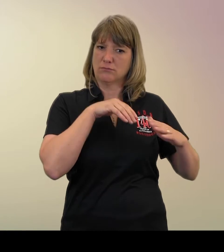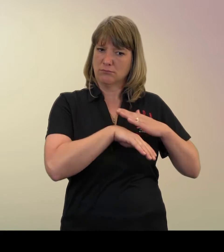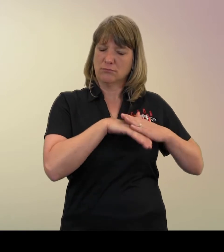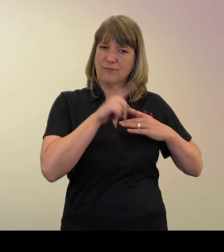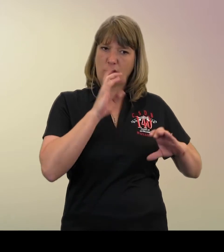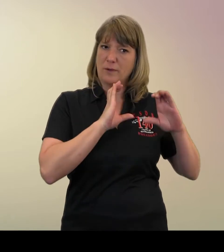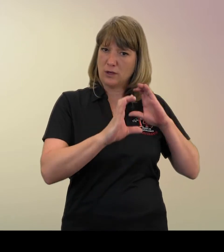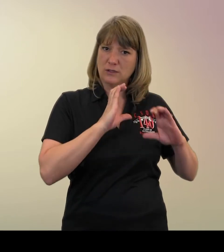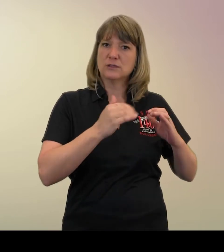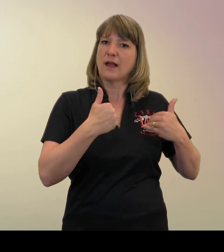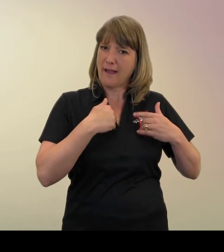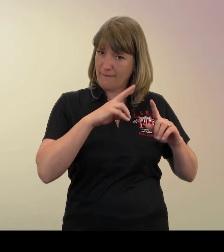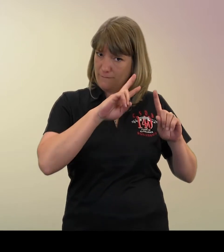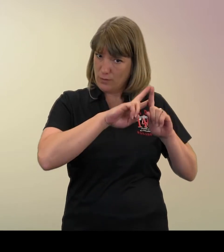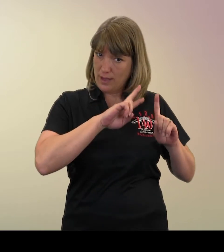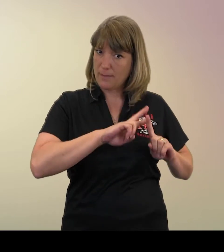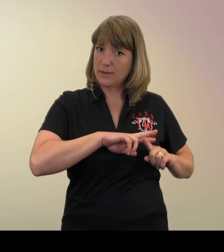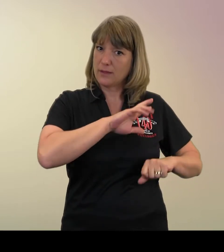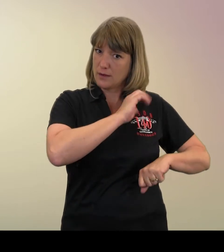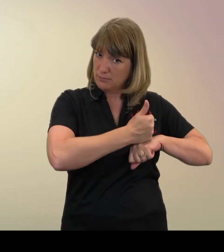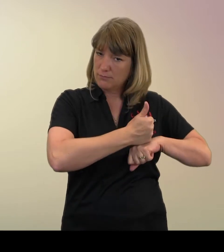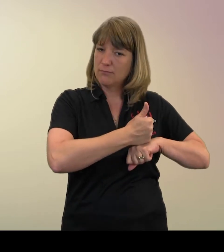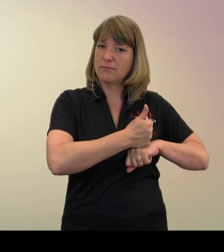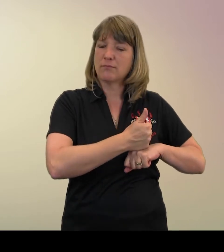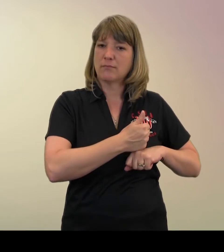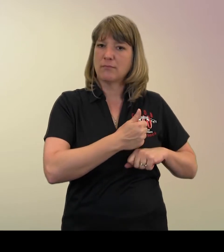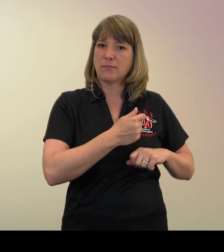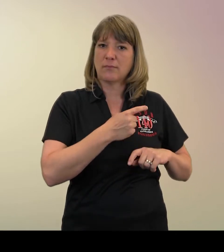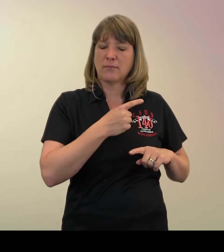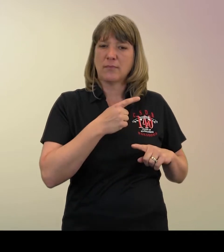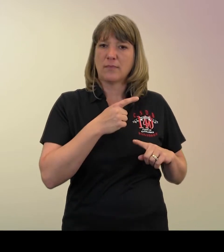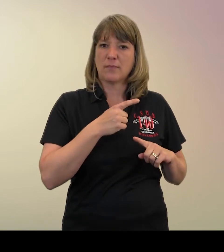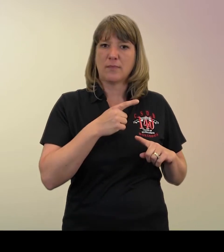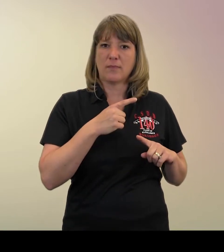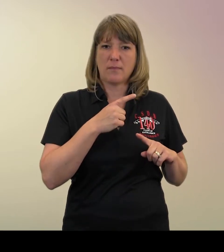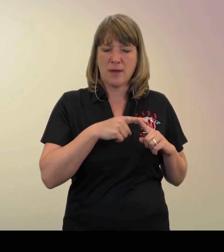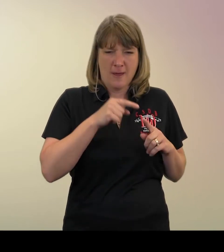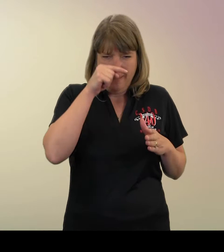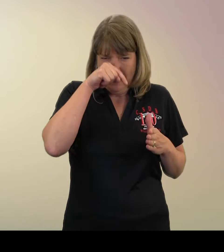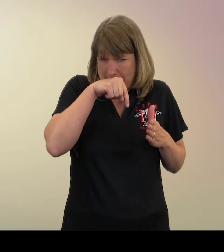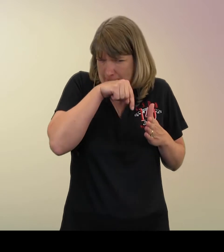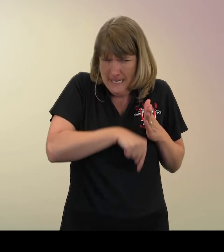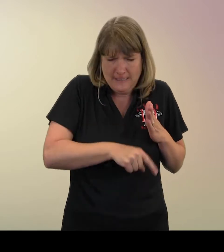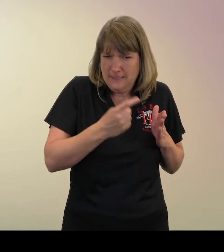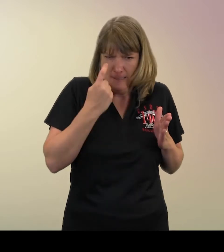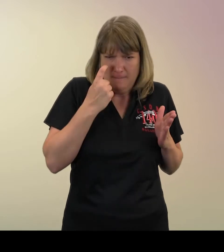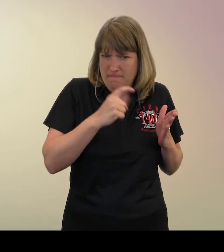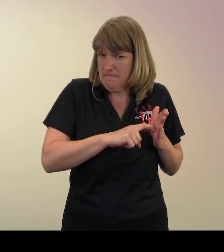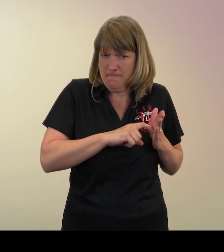their access to communication, that is that they have the vocabulary around, but you won't typically see